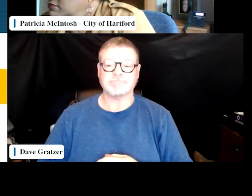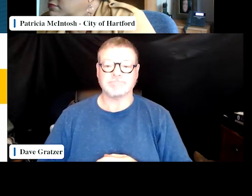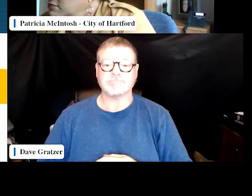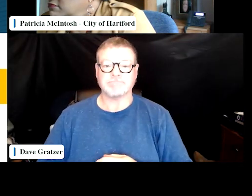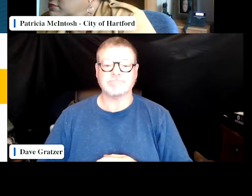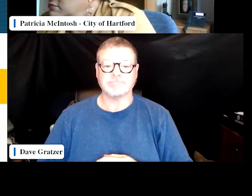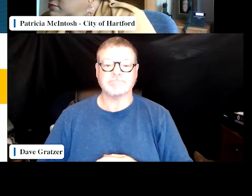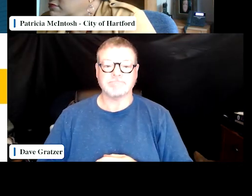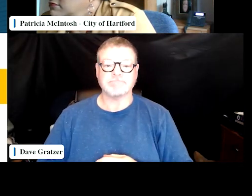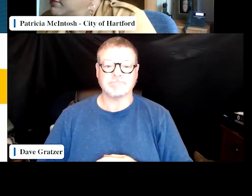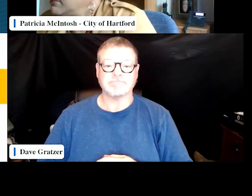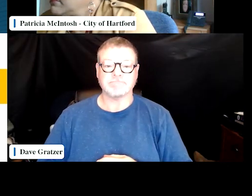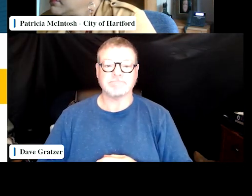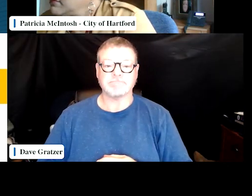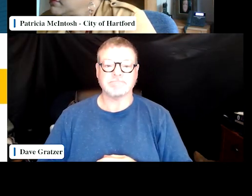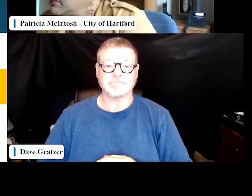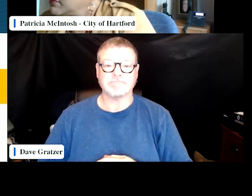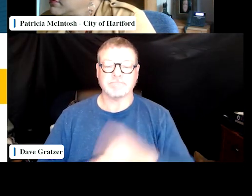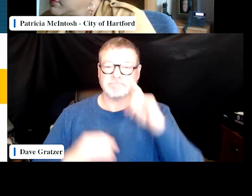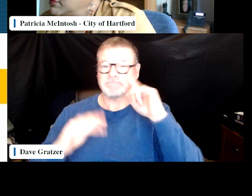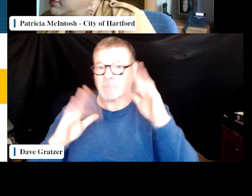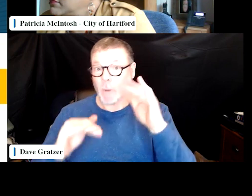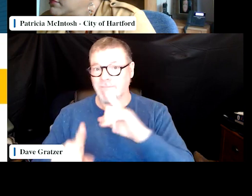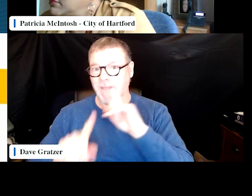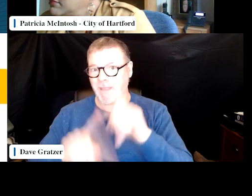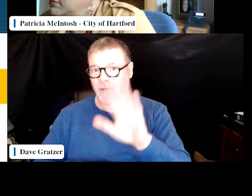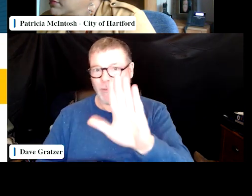So hopefully that answers y'all's questions.